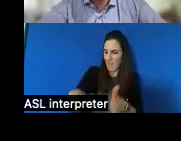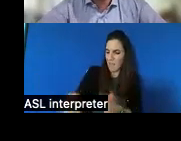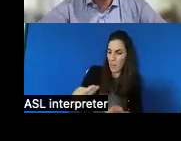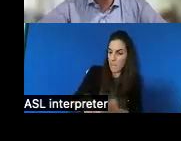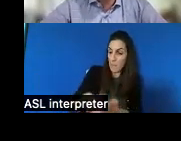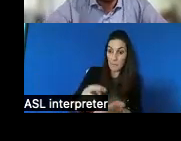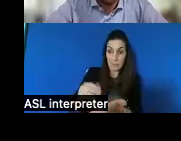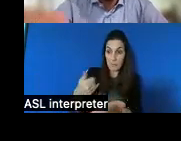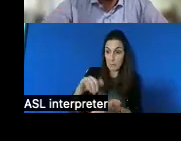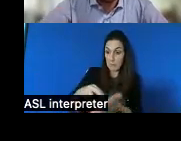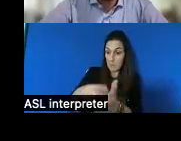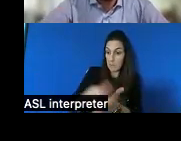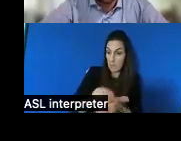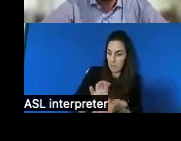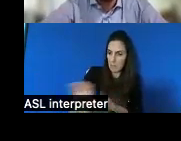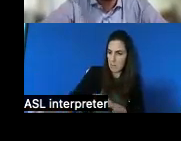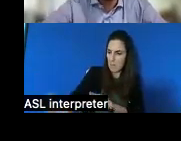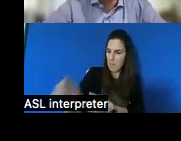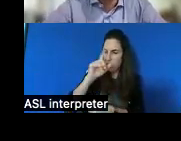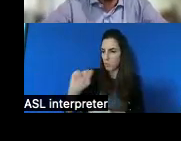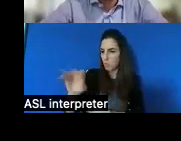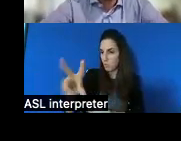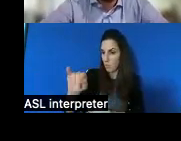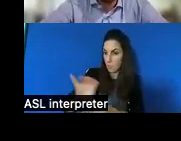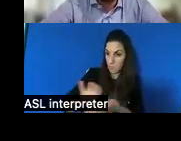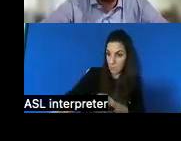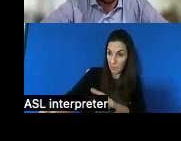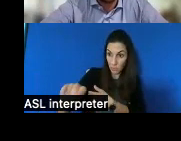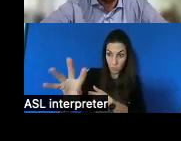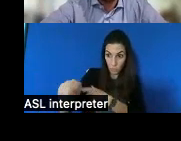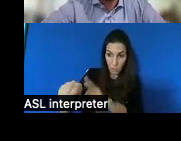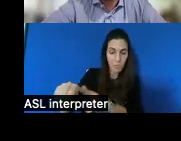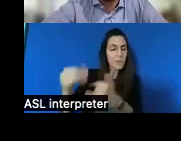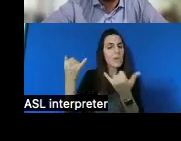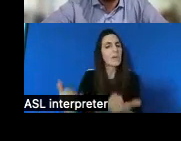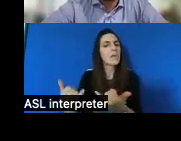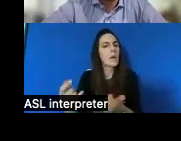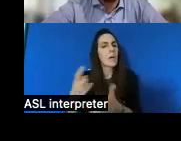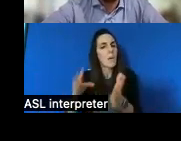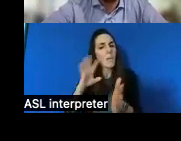trust okay now I've put these dollars in a trust what happens next right the first is the moment